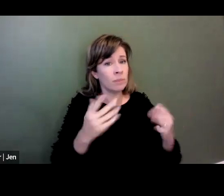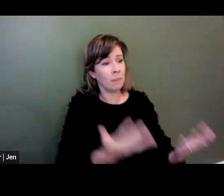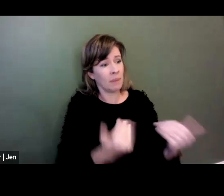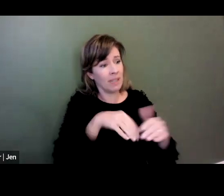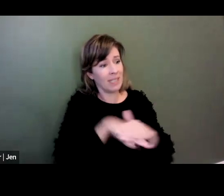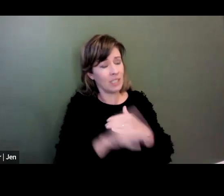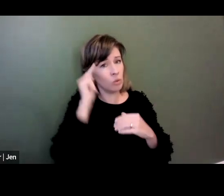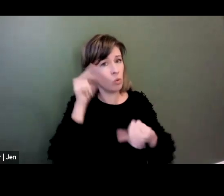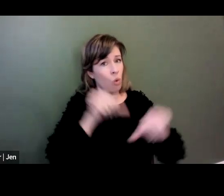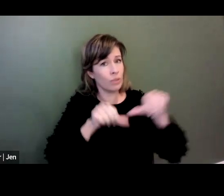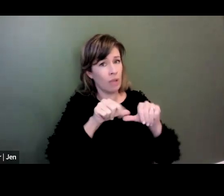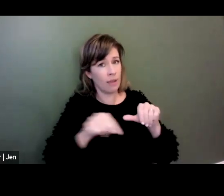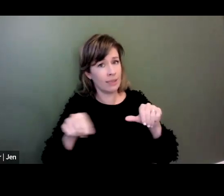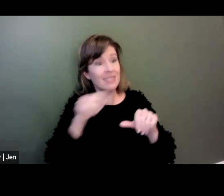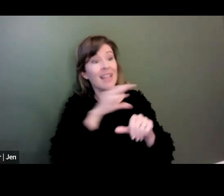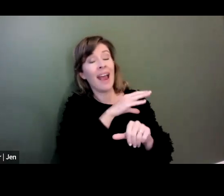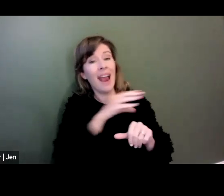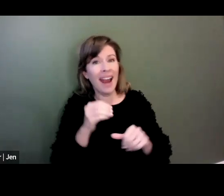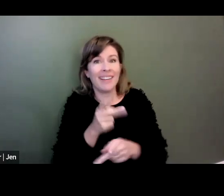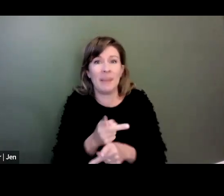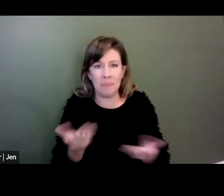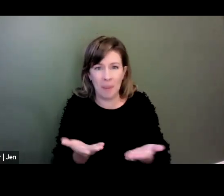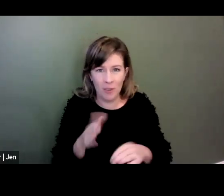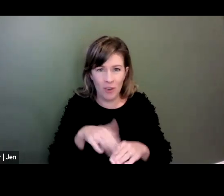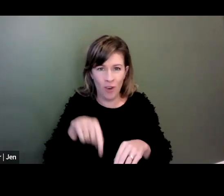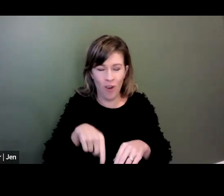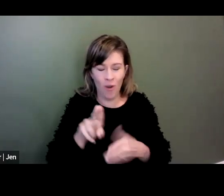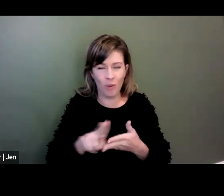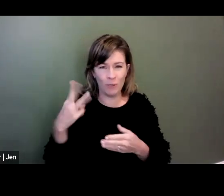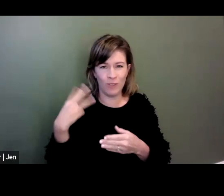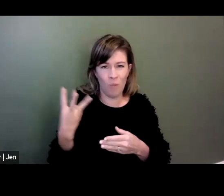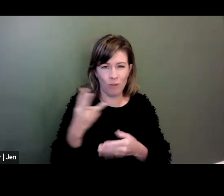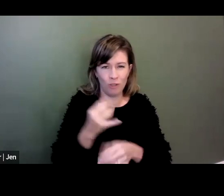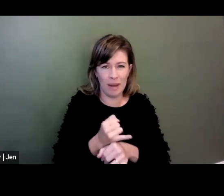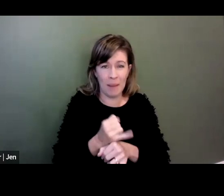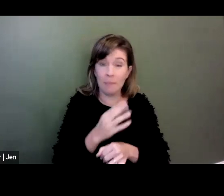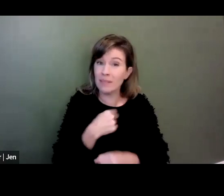do we keep them here on UW's campuses? And what I like about it is they're leading the efforts. So they're doing